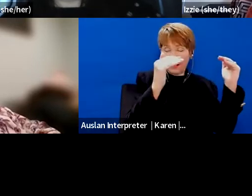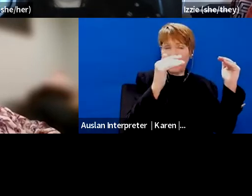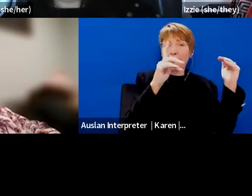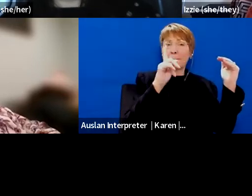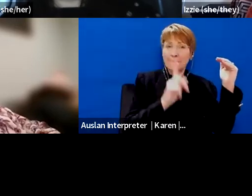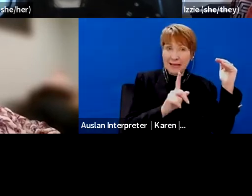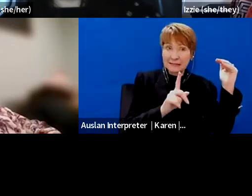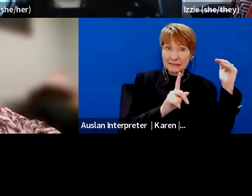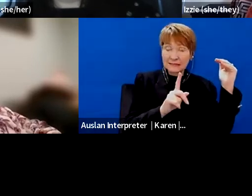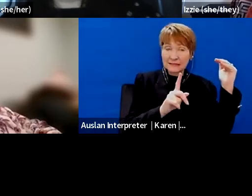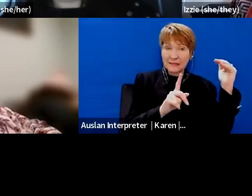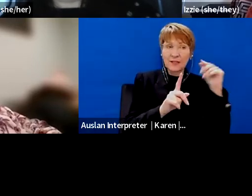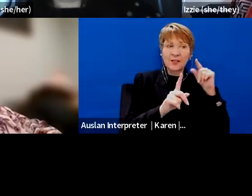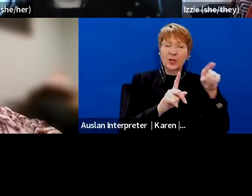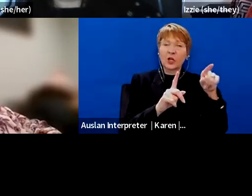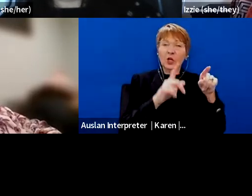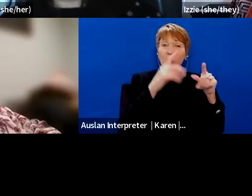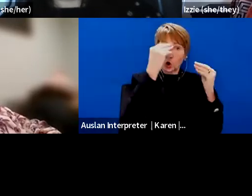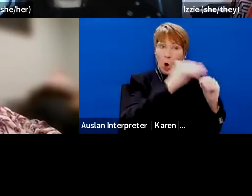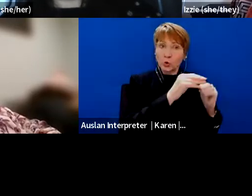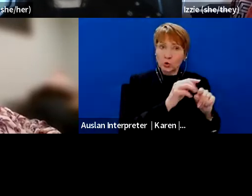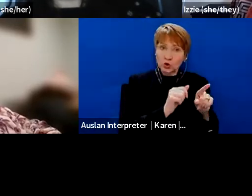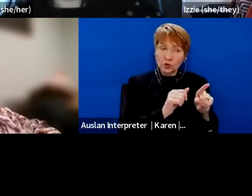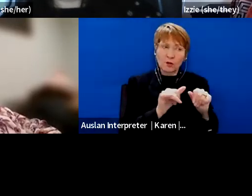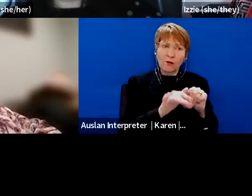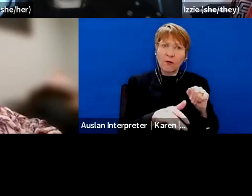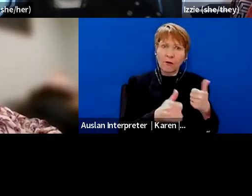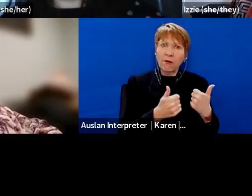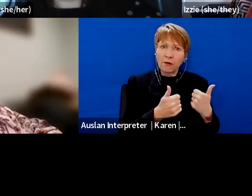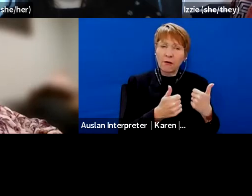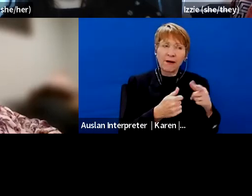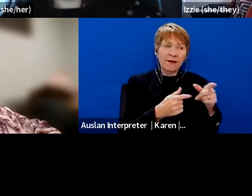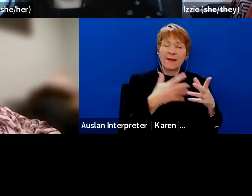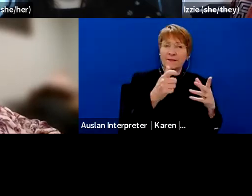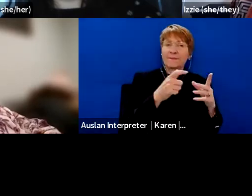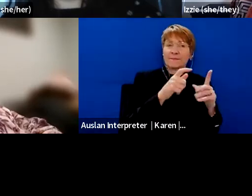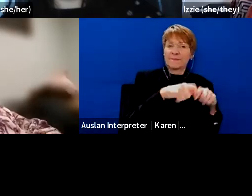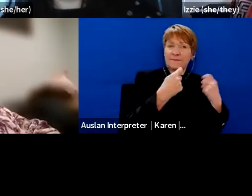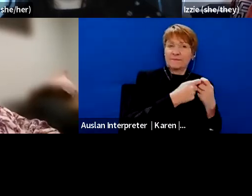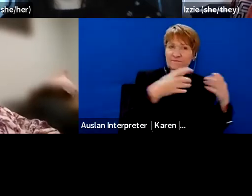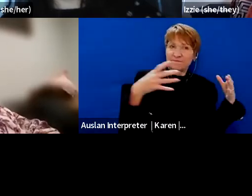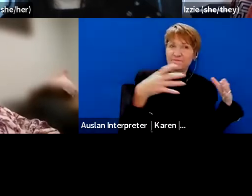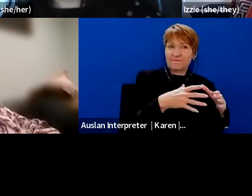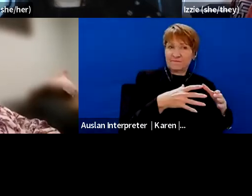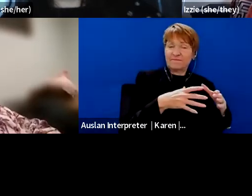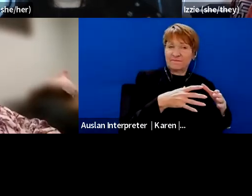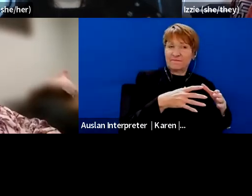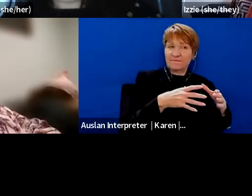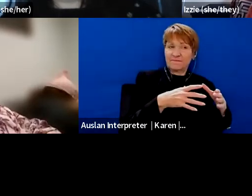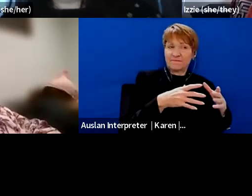But the cut the coaches as brilliant as they are and that they've got our team that they can kind of pull for support.